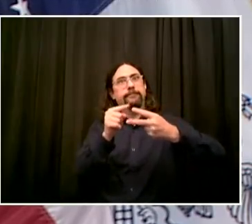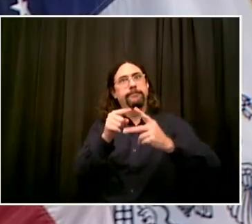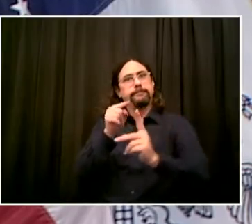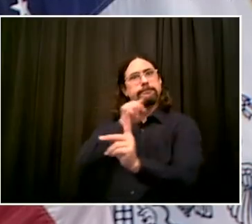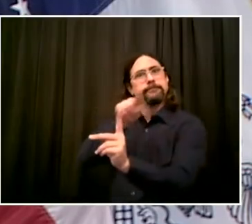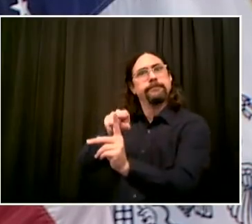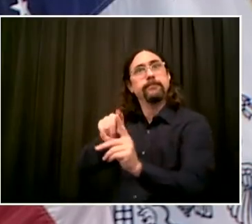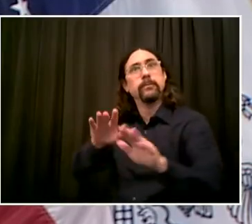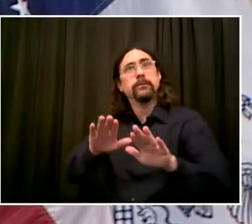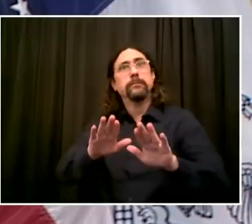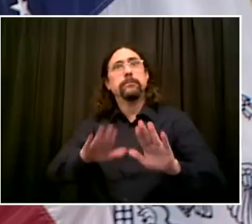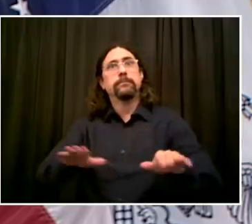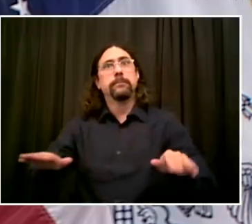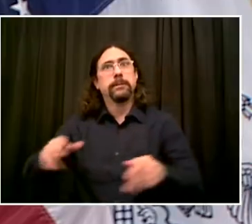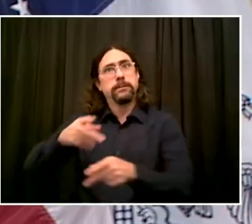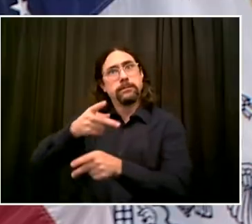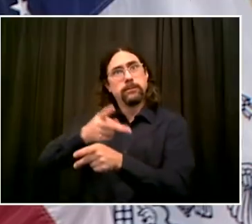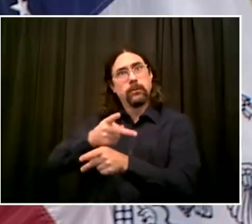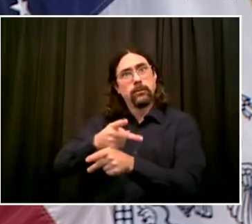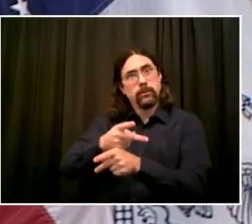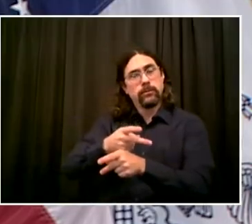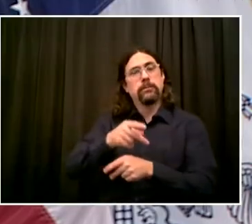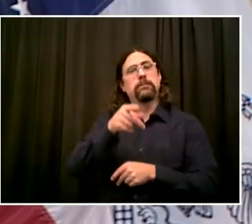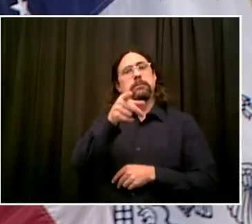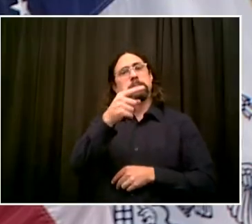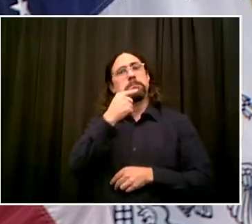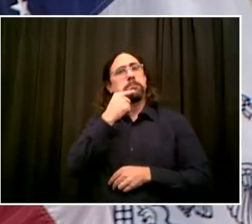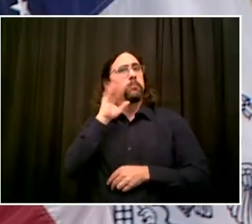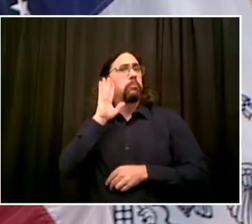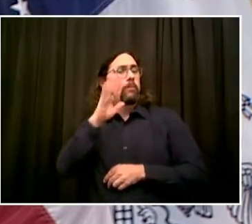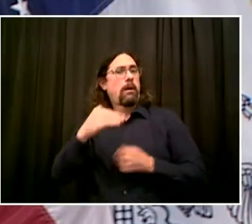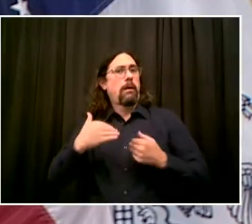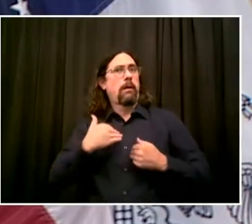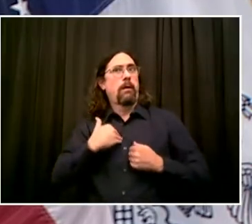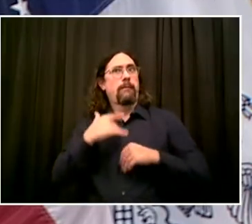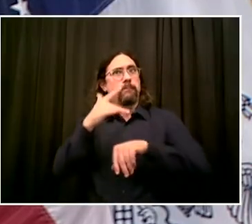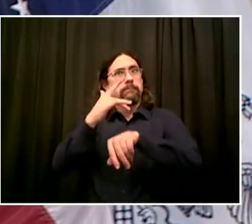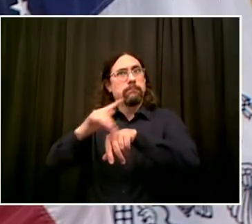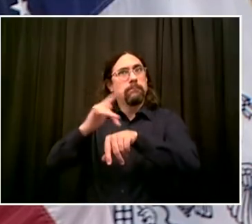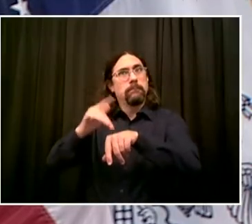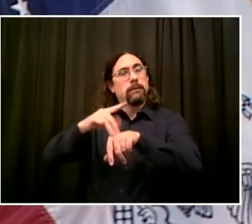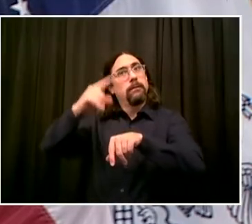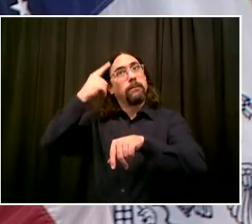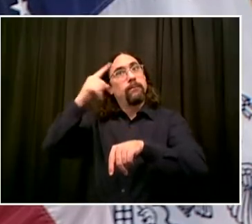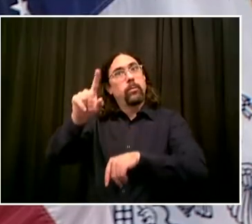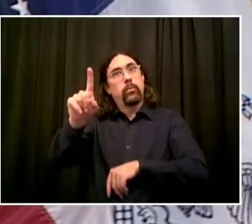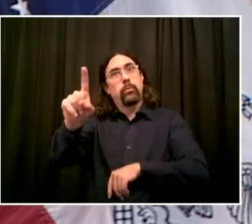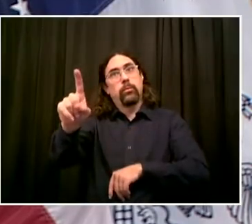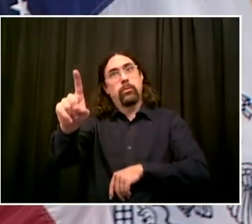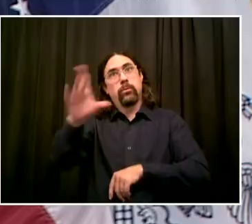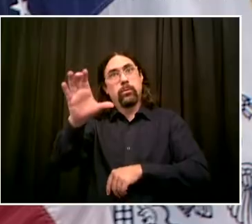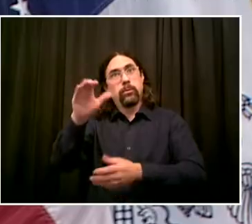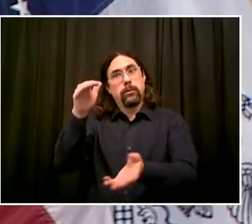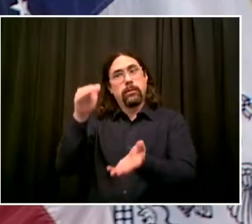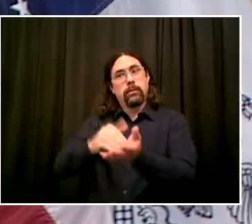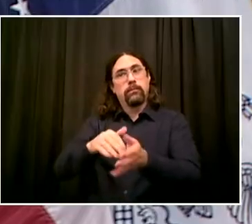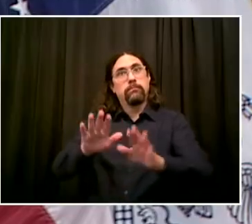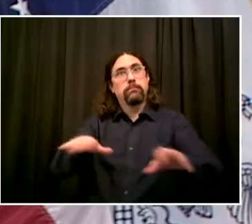QUESTIONS, THE FIRST IS ON CHILDCARE, I EAMN U YOSAYY OU HAVE 100,000 THOUGHTS, YOU'RE